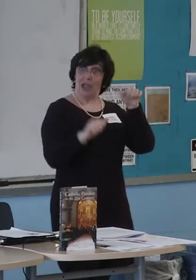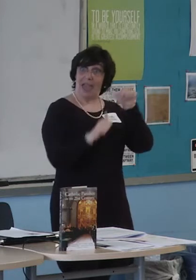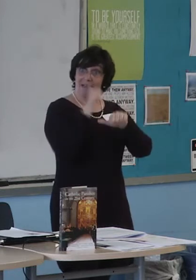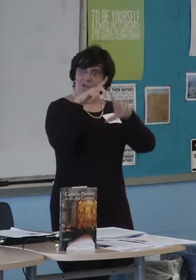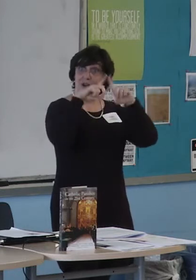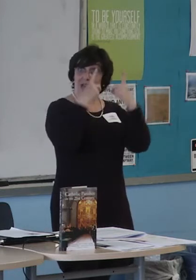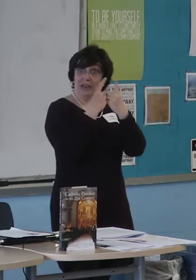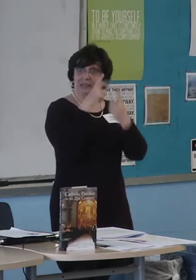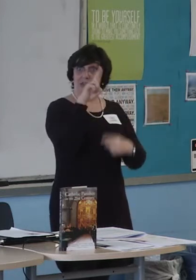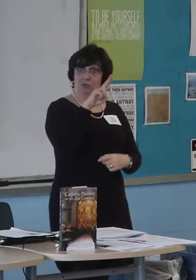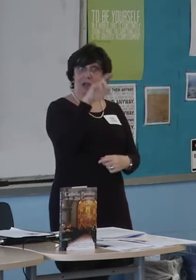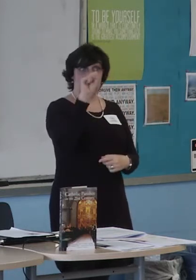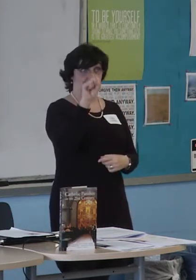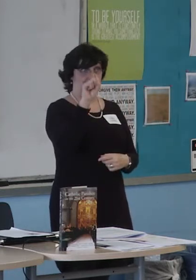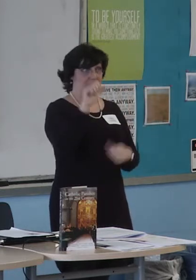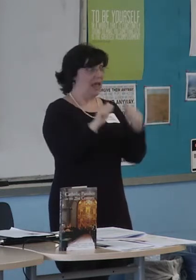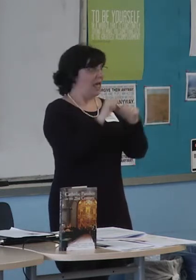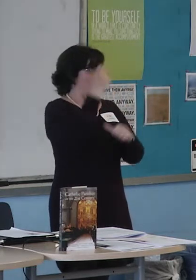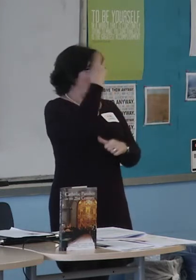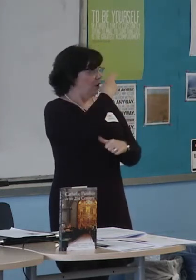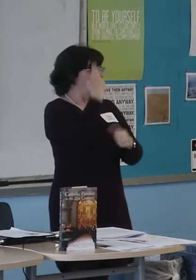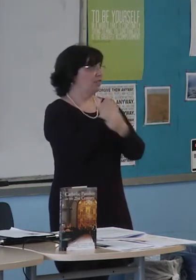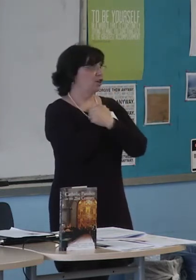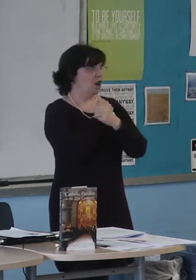the United States and every Catholic Charities agency,